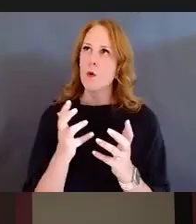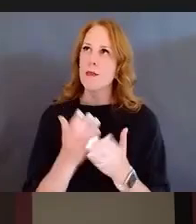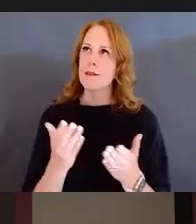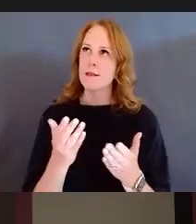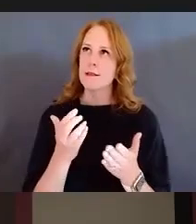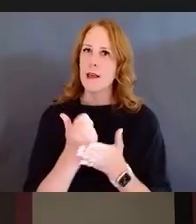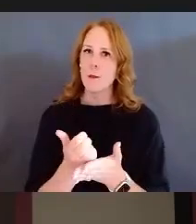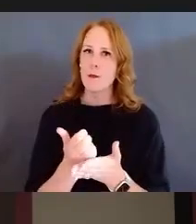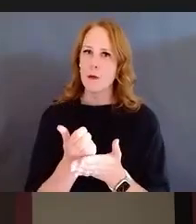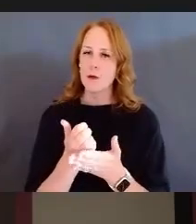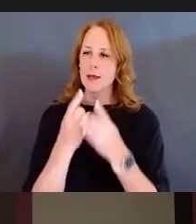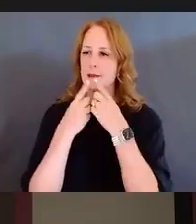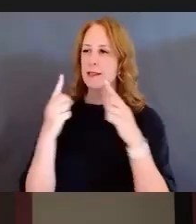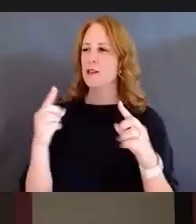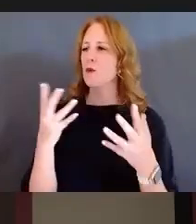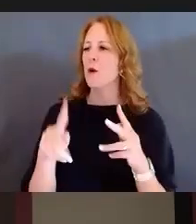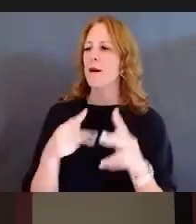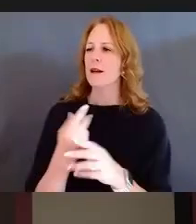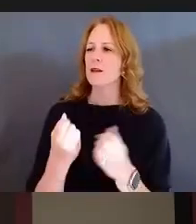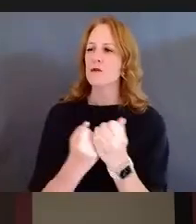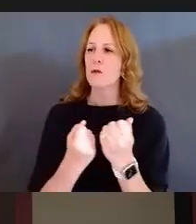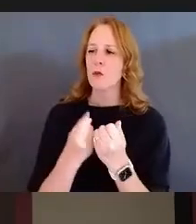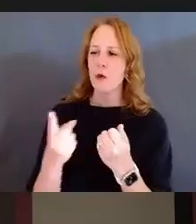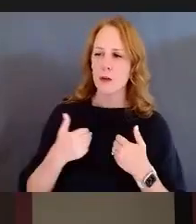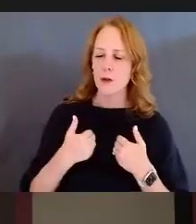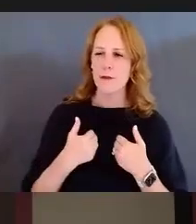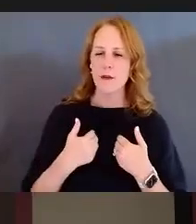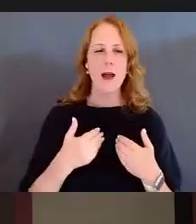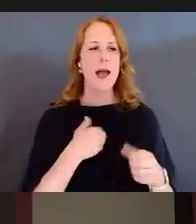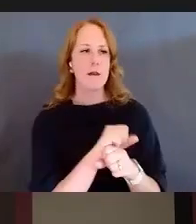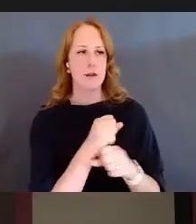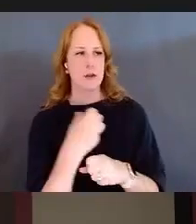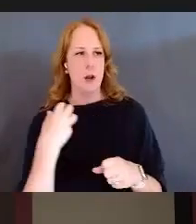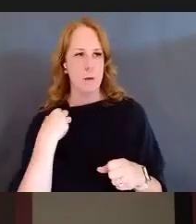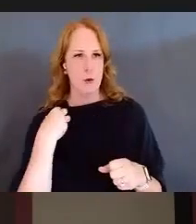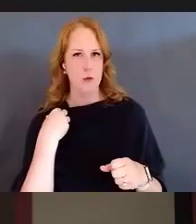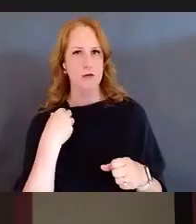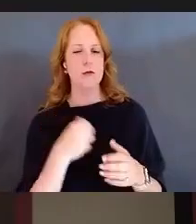doing what you do? What kind of support do you get? Um I have a job coach um and check. I use